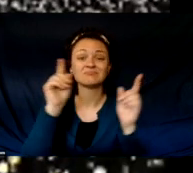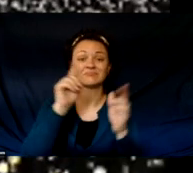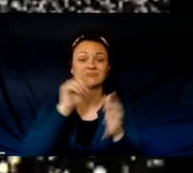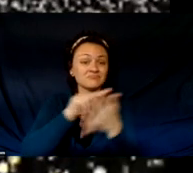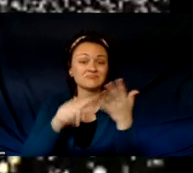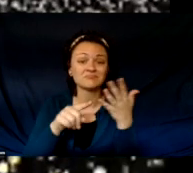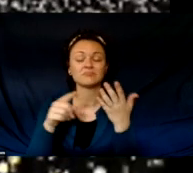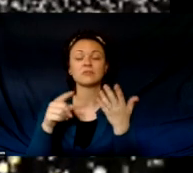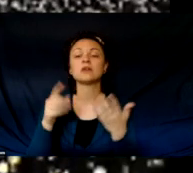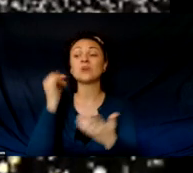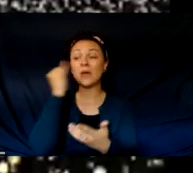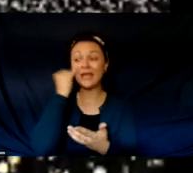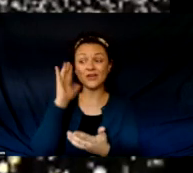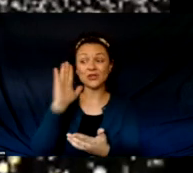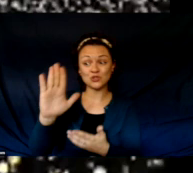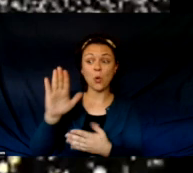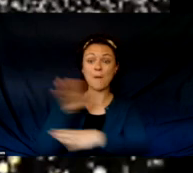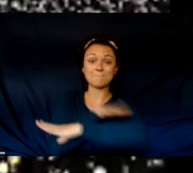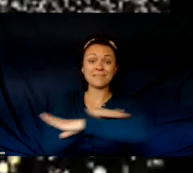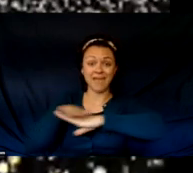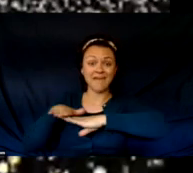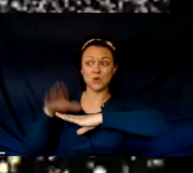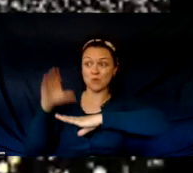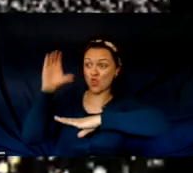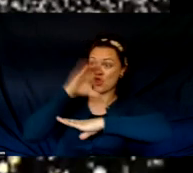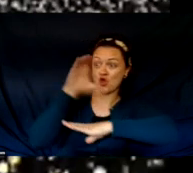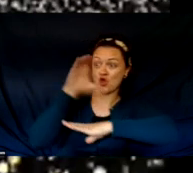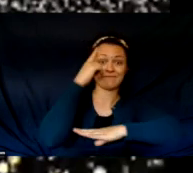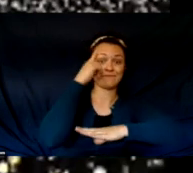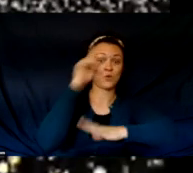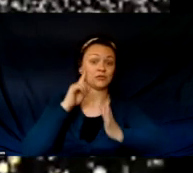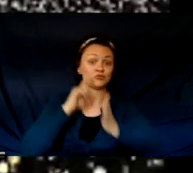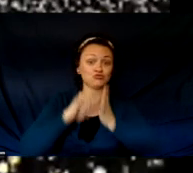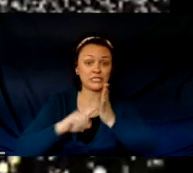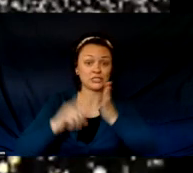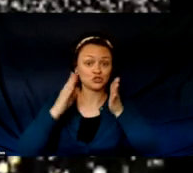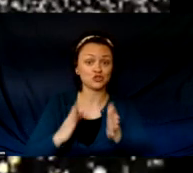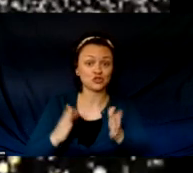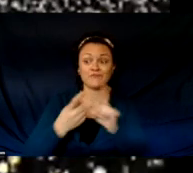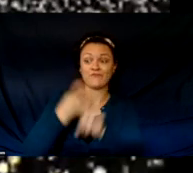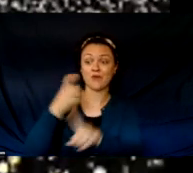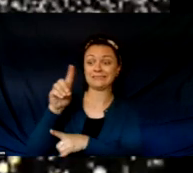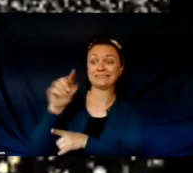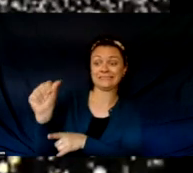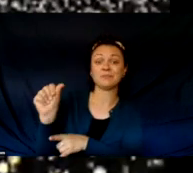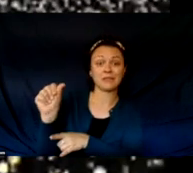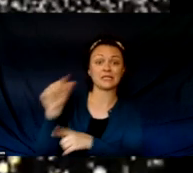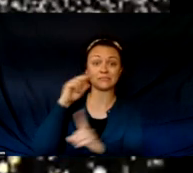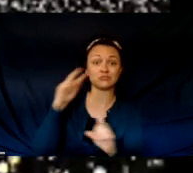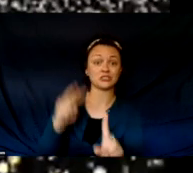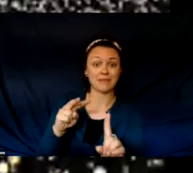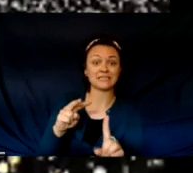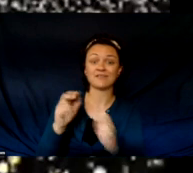diverse researchers from a disability perspective with great qualifications,